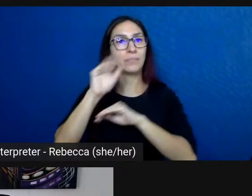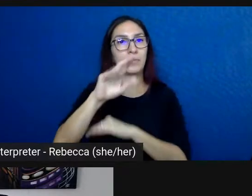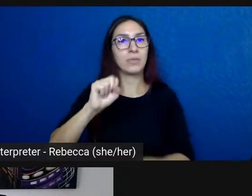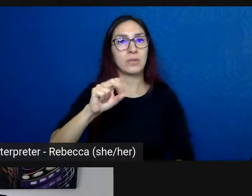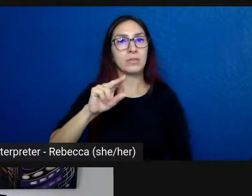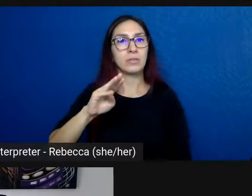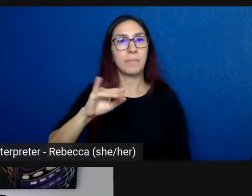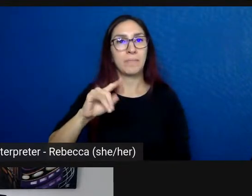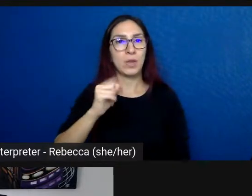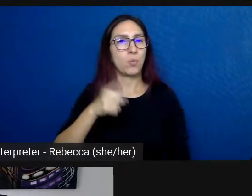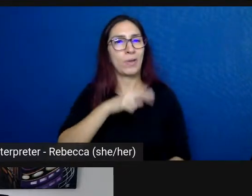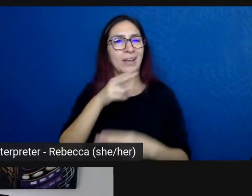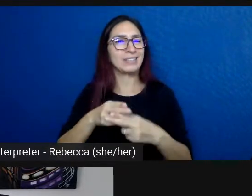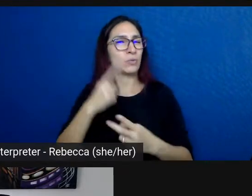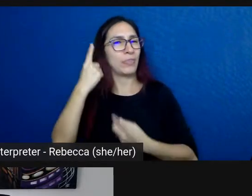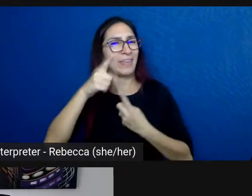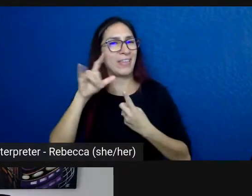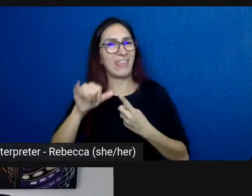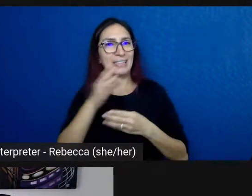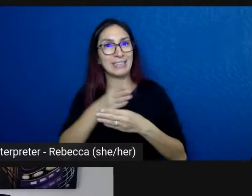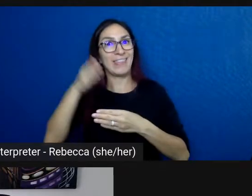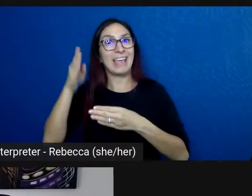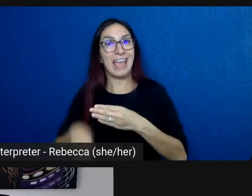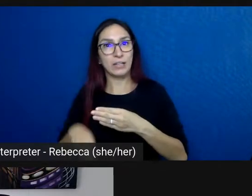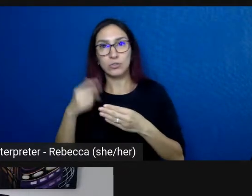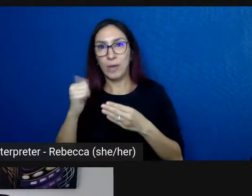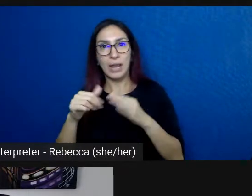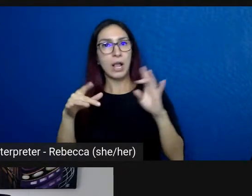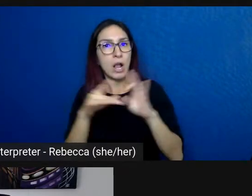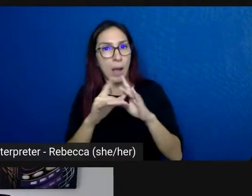, they said you should not put anything after the "Submit" button